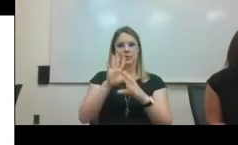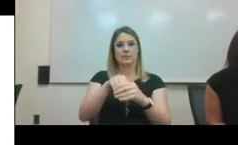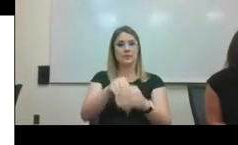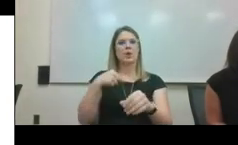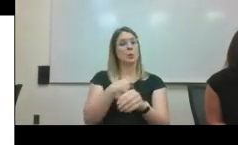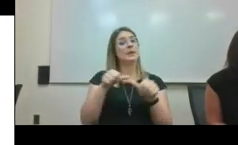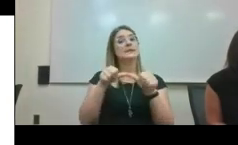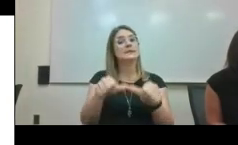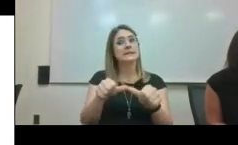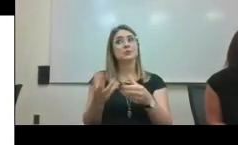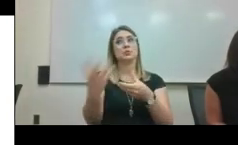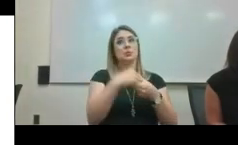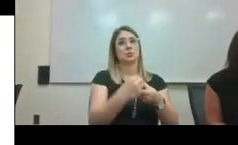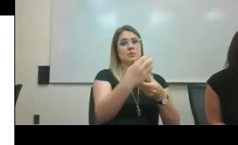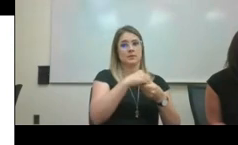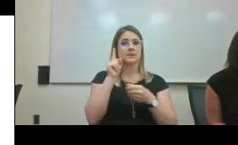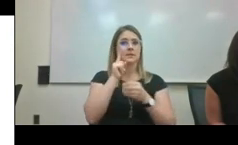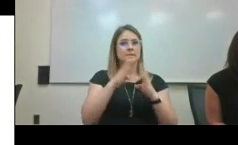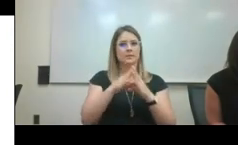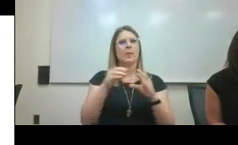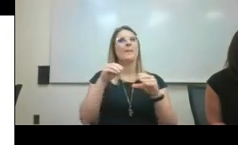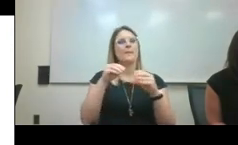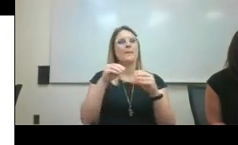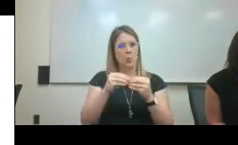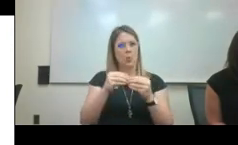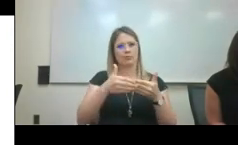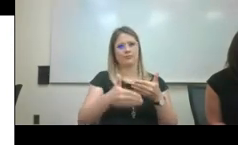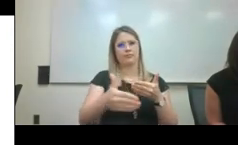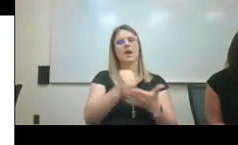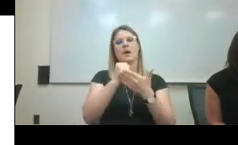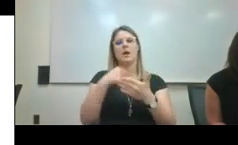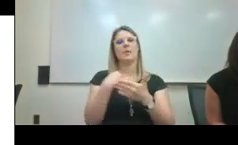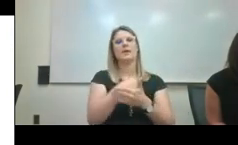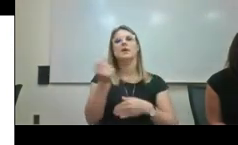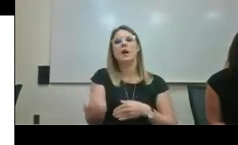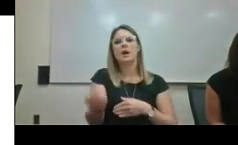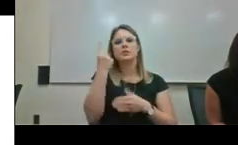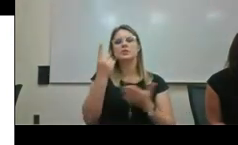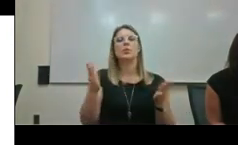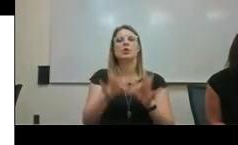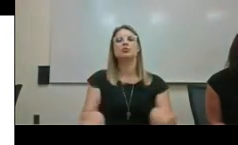throughout the process and that really helped us understand what to do with the decisions and the critical issues that came up.